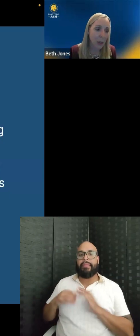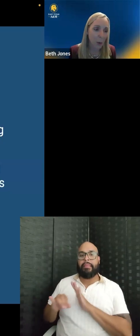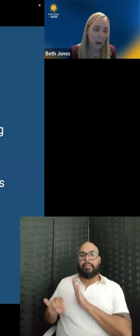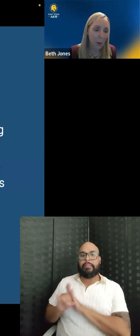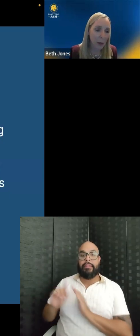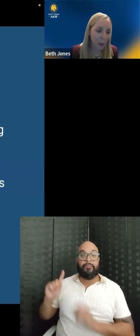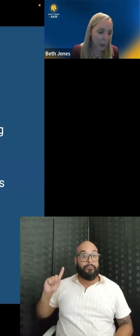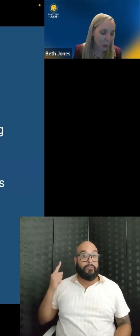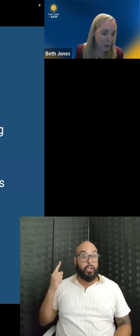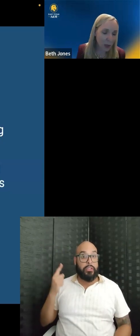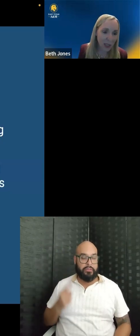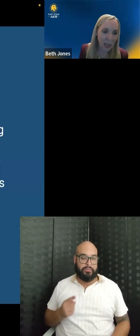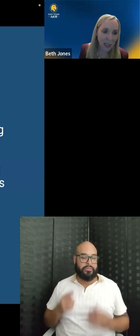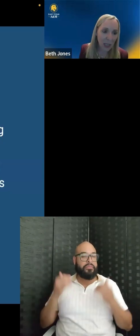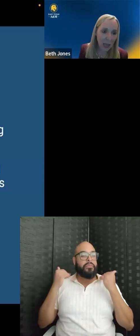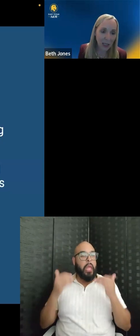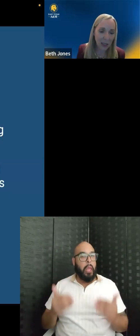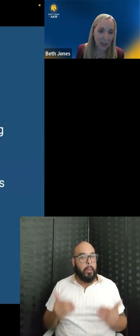So we can move on to the next slide.